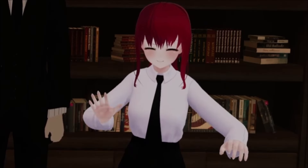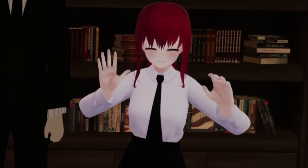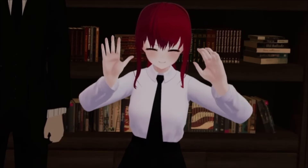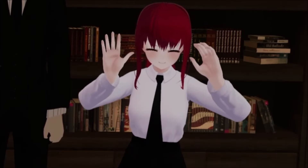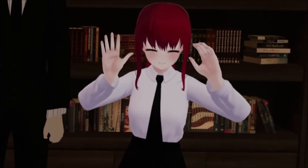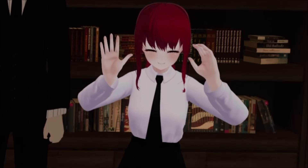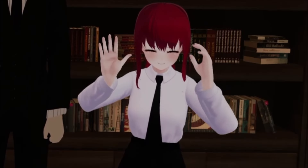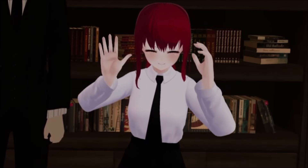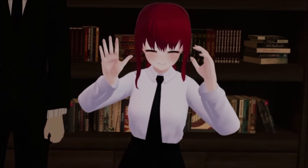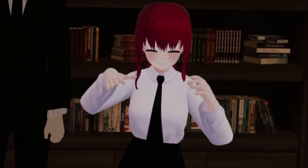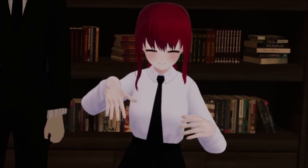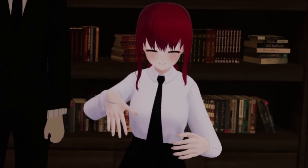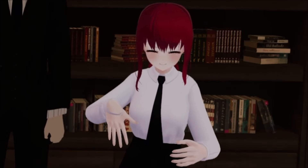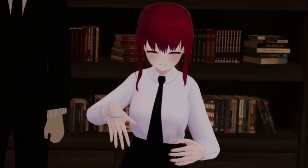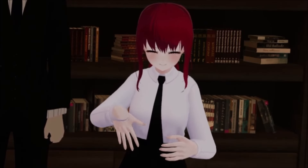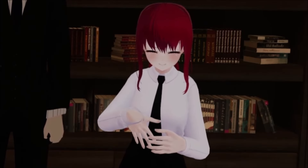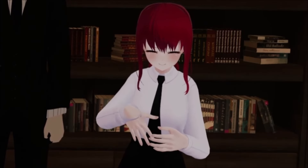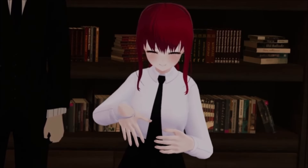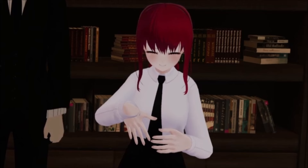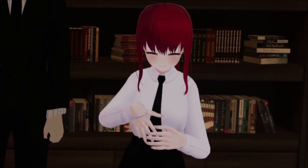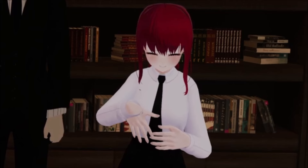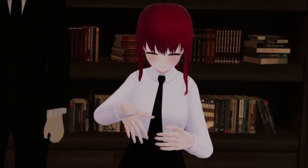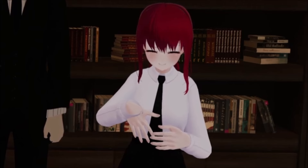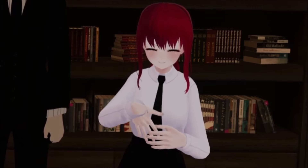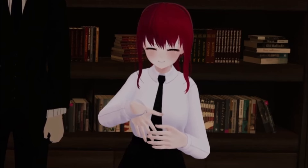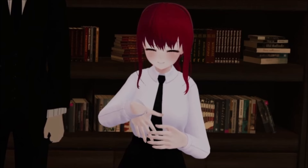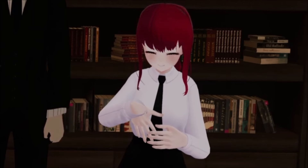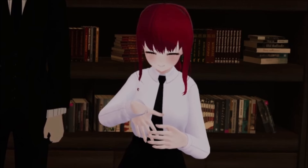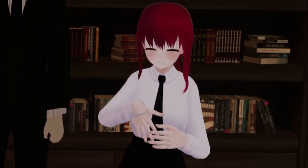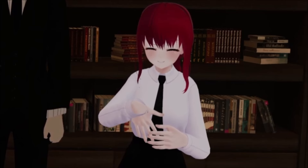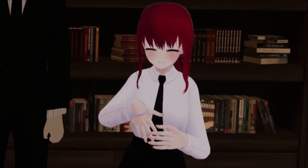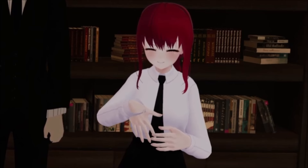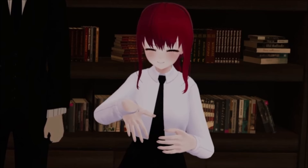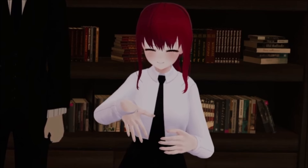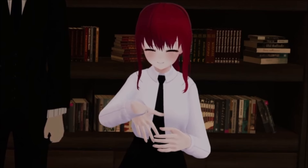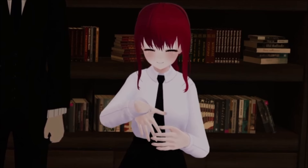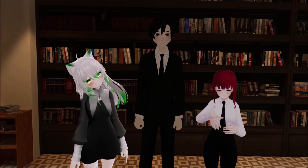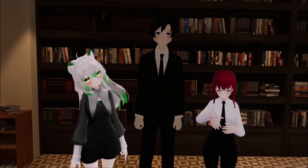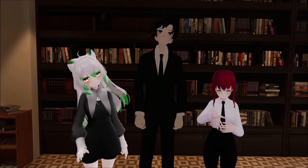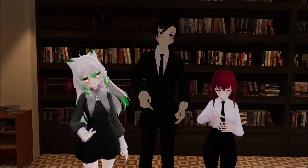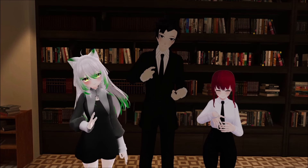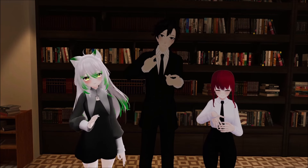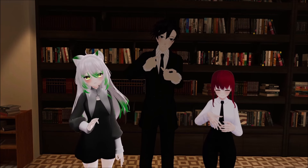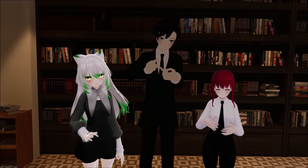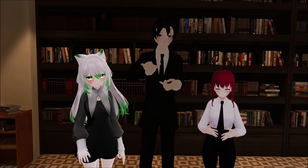(Korean Sign Language) Culture (American Sign Language) Rafael: Cool